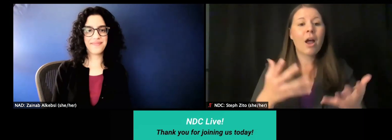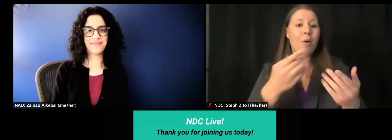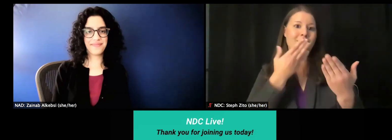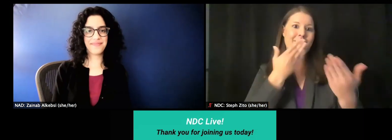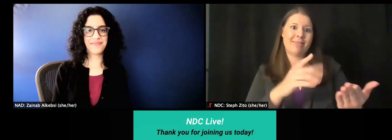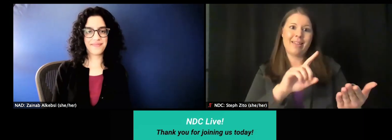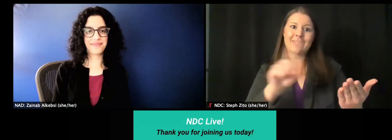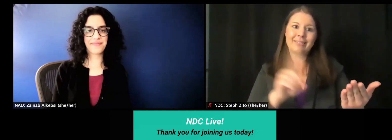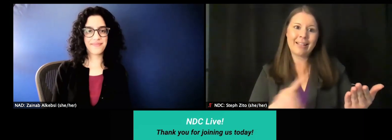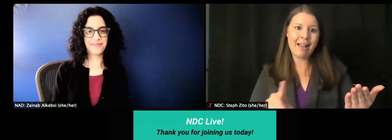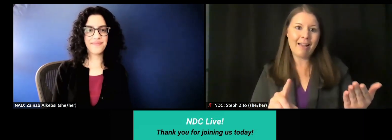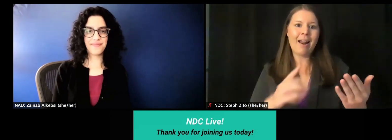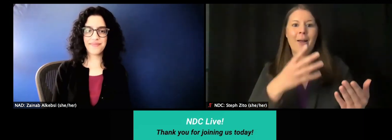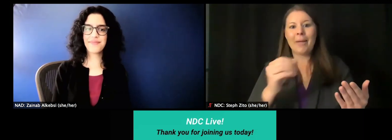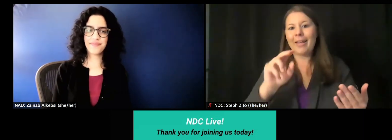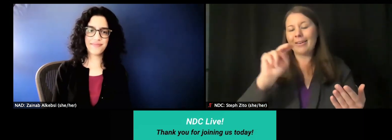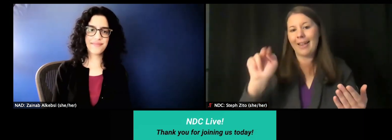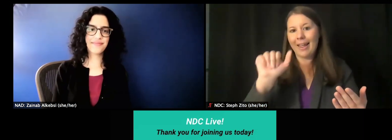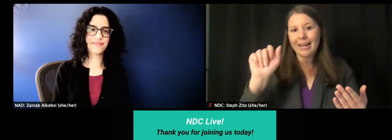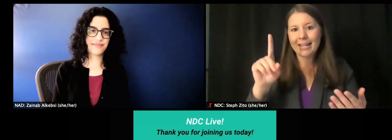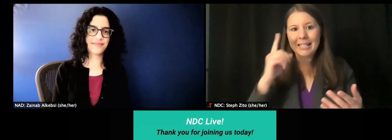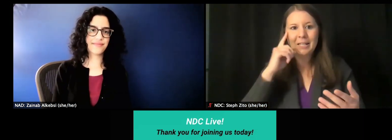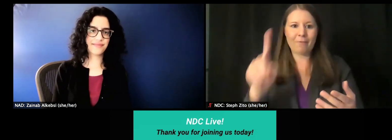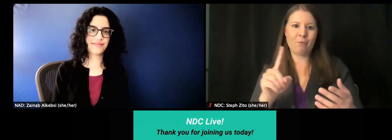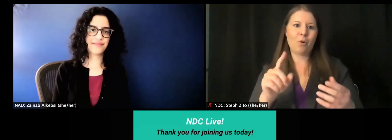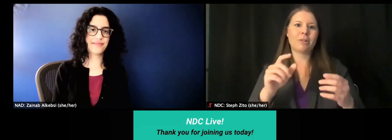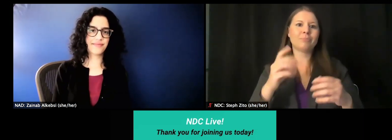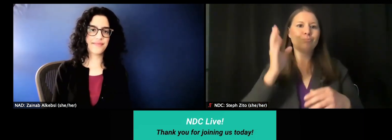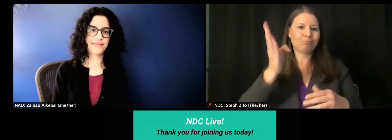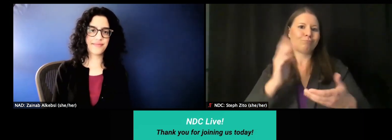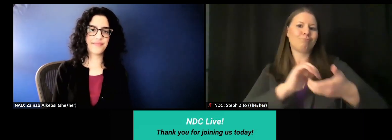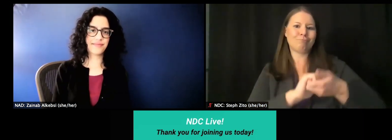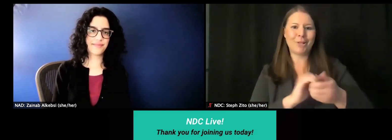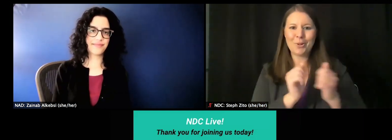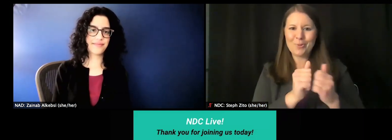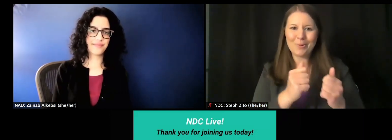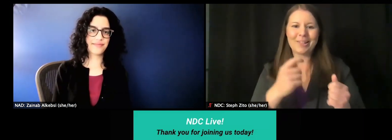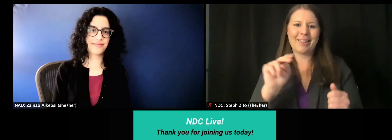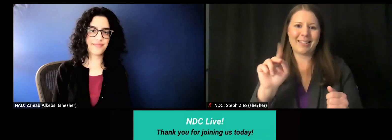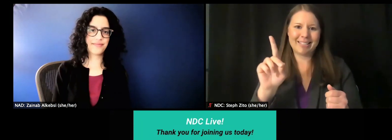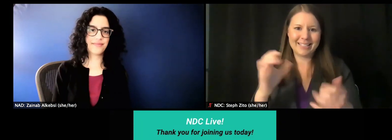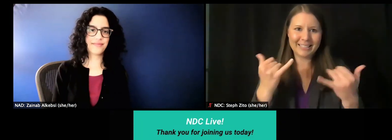Thank you again for joining us this afternoon. Zainab, and the National Association for the Deaf,